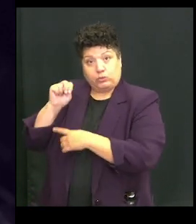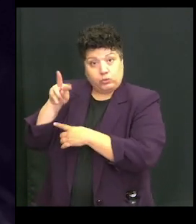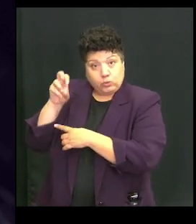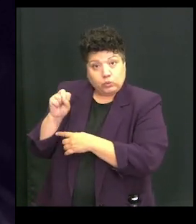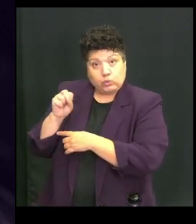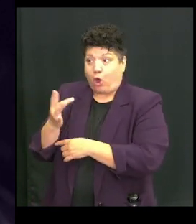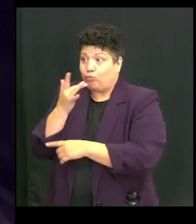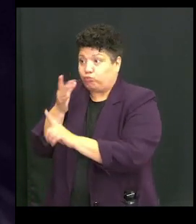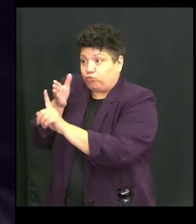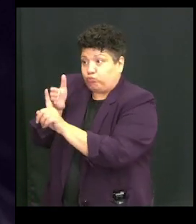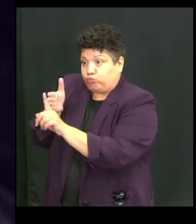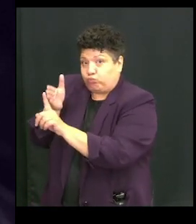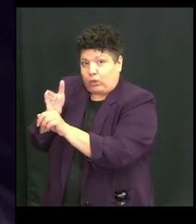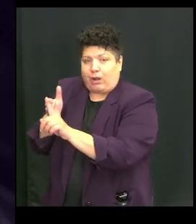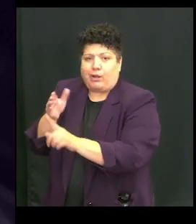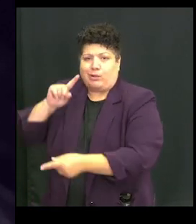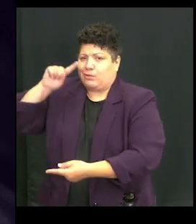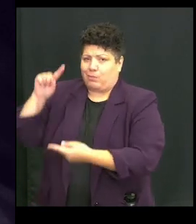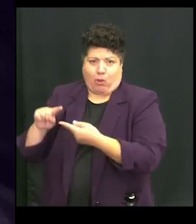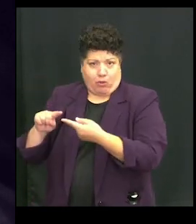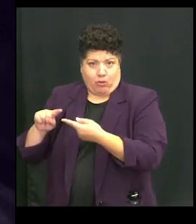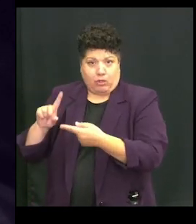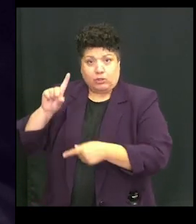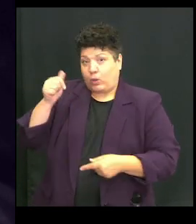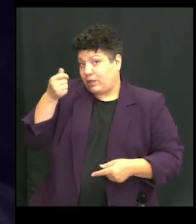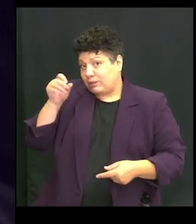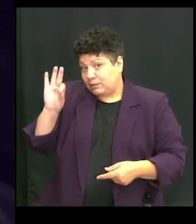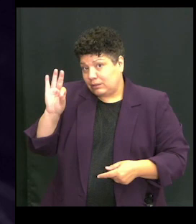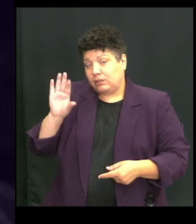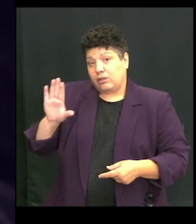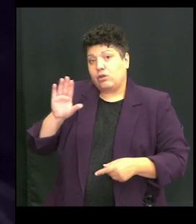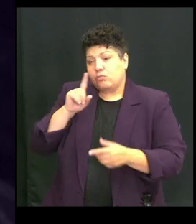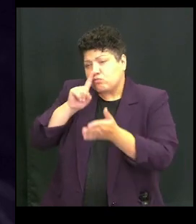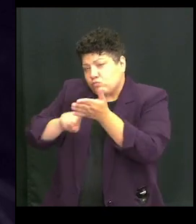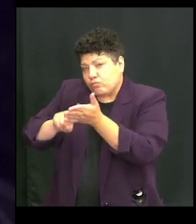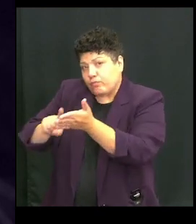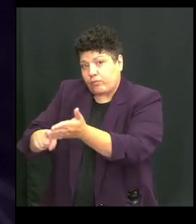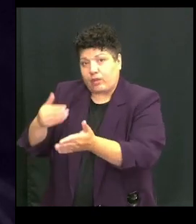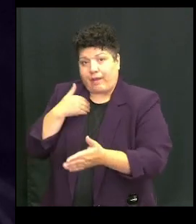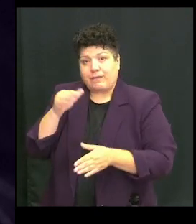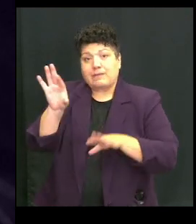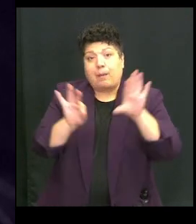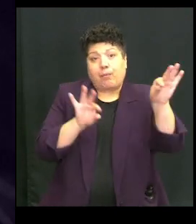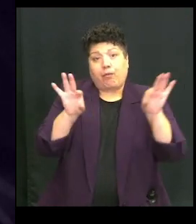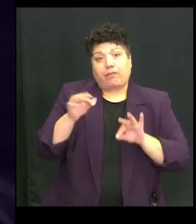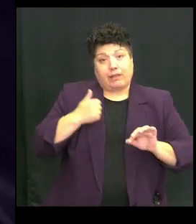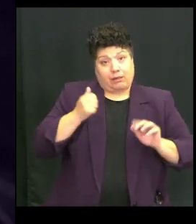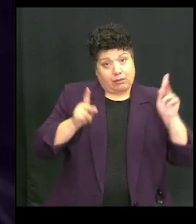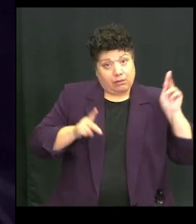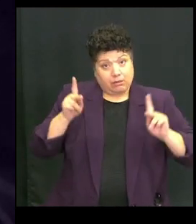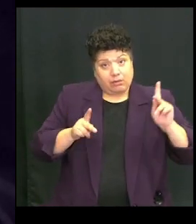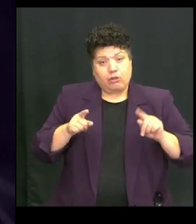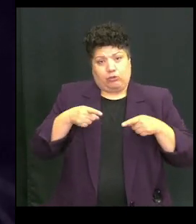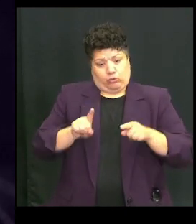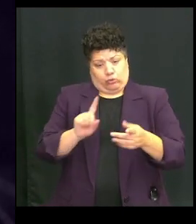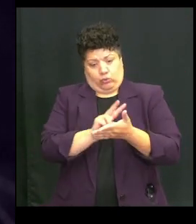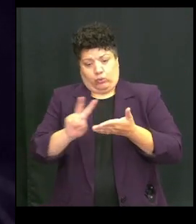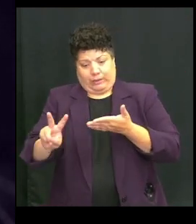In 2019, we tracked the online search behaviour of a sample of Canadians over the course of two weeks during the election.